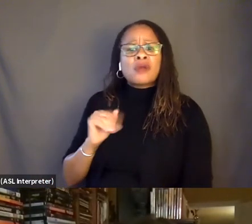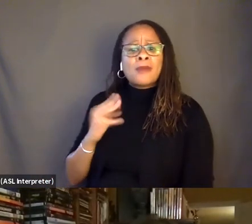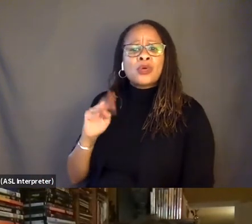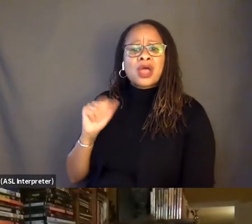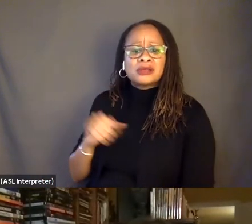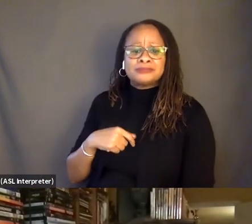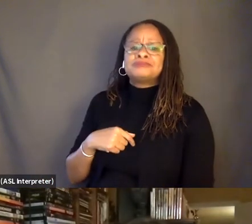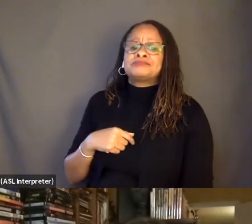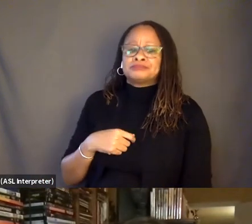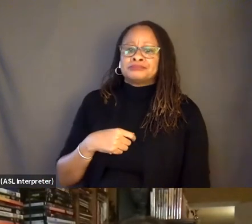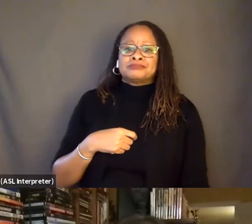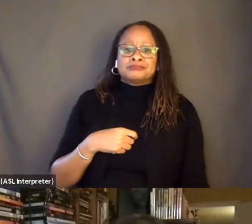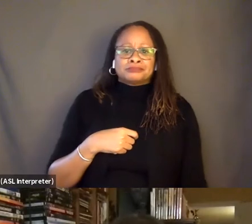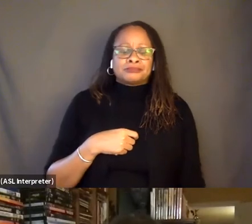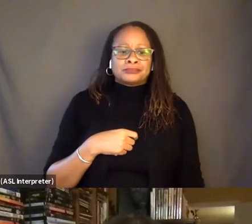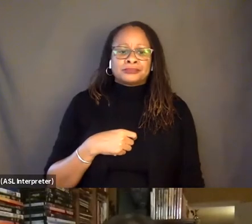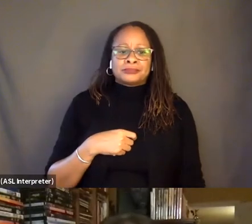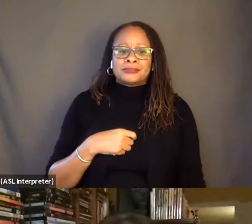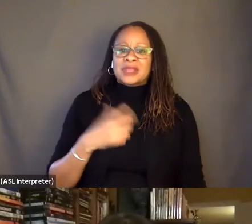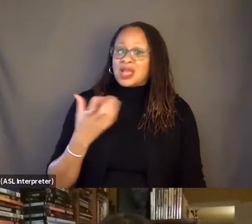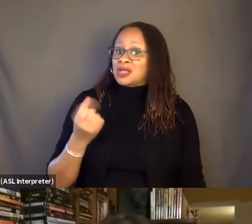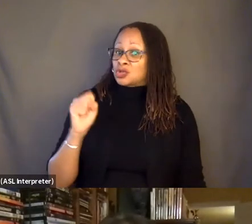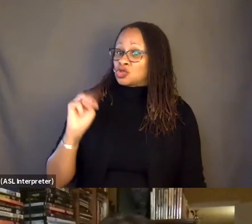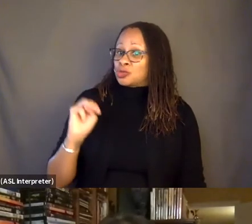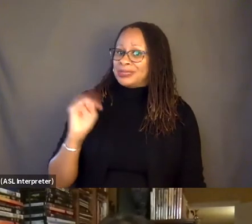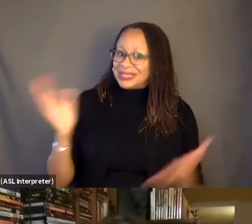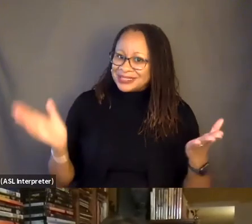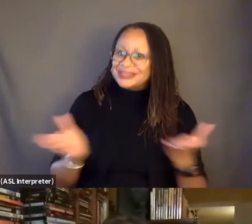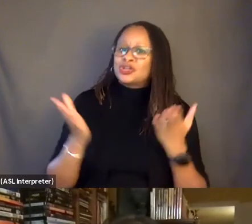social media incentivizes bad behavior or bad news or evil.